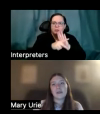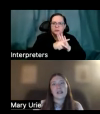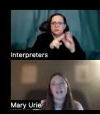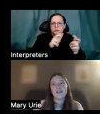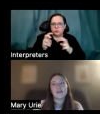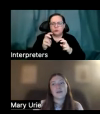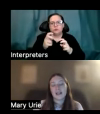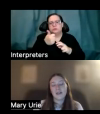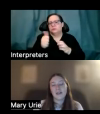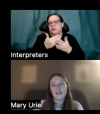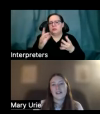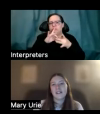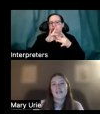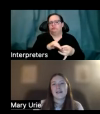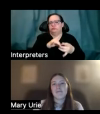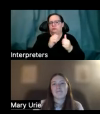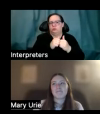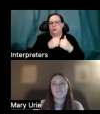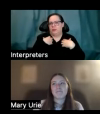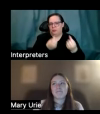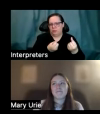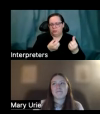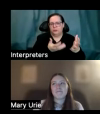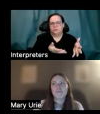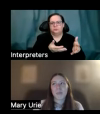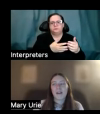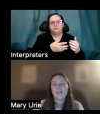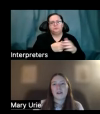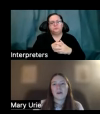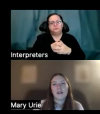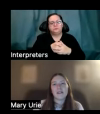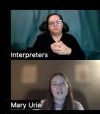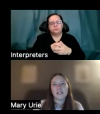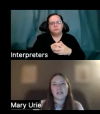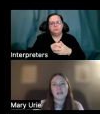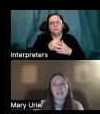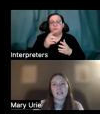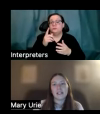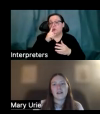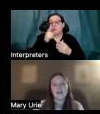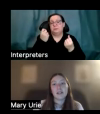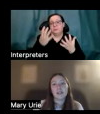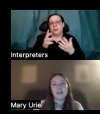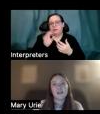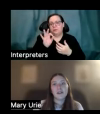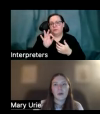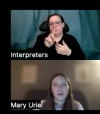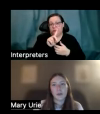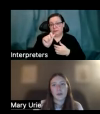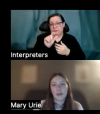related to help. And so a lot of the disability bills go through